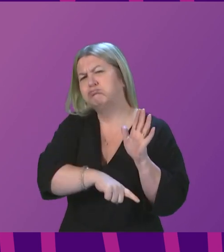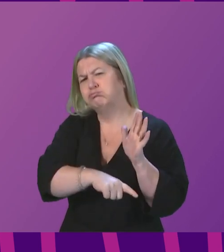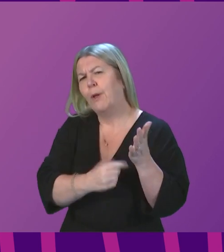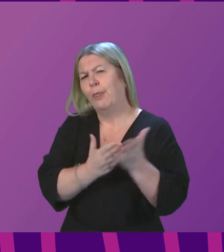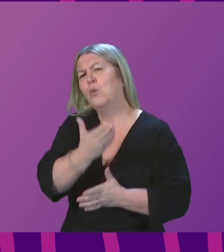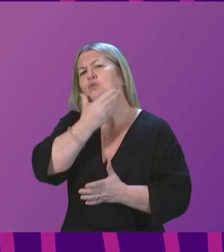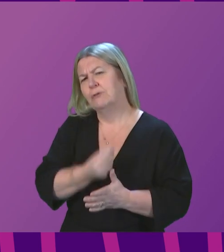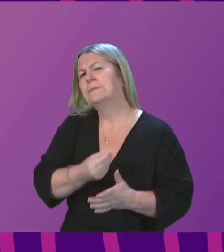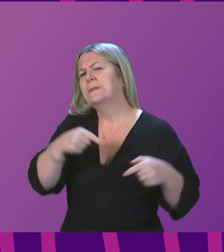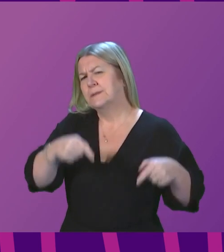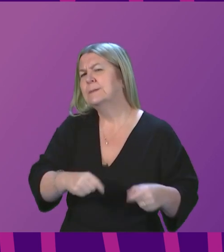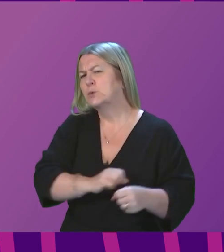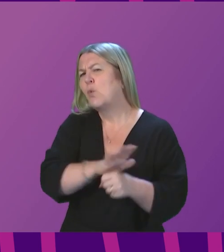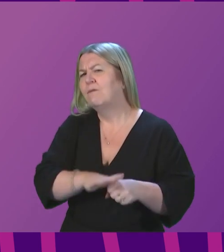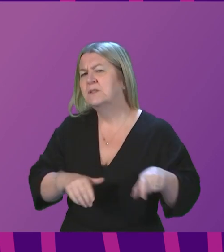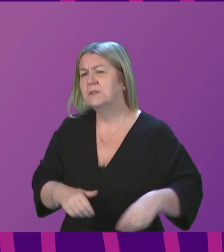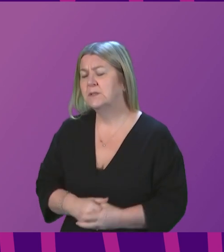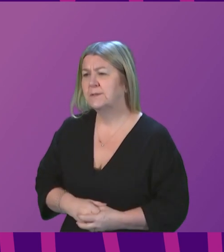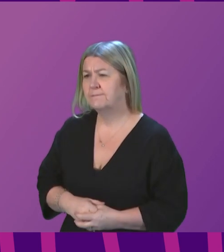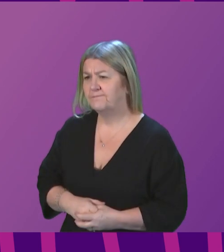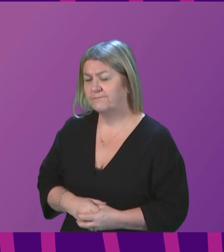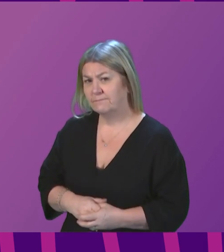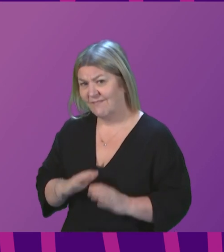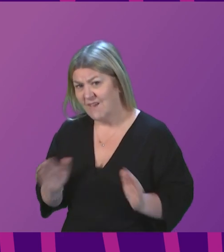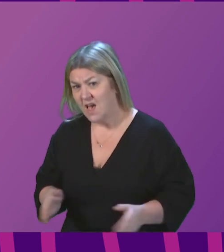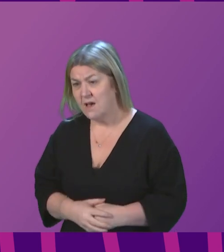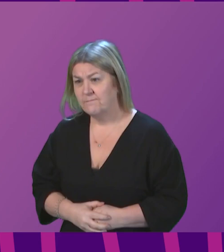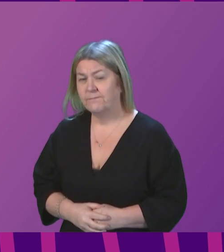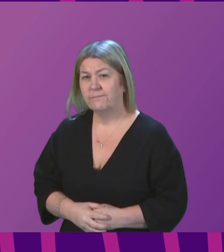I am not sure that that is a fair representation of Pete Wishart’s comments.